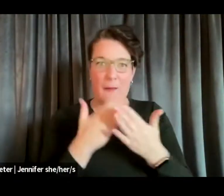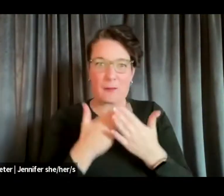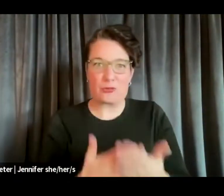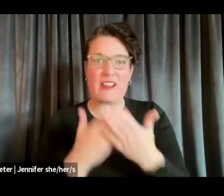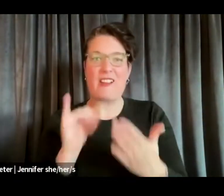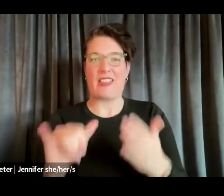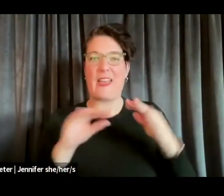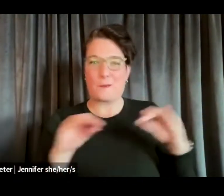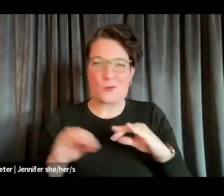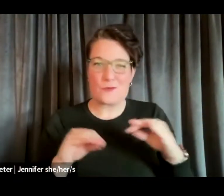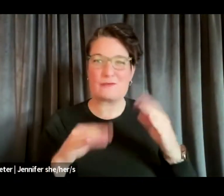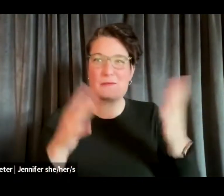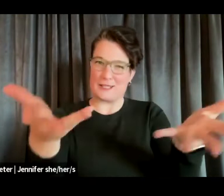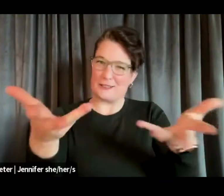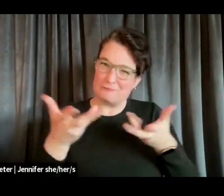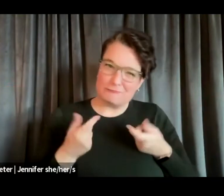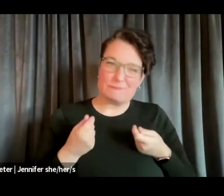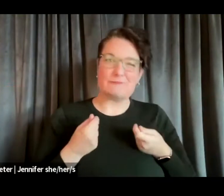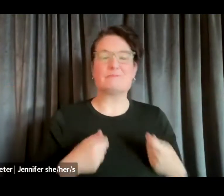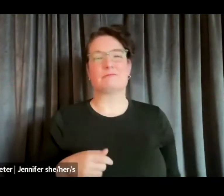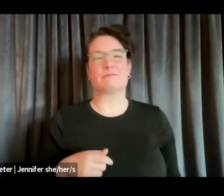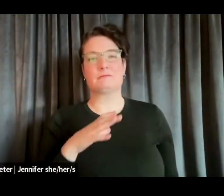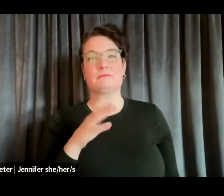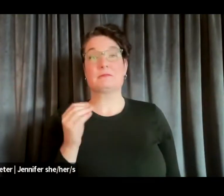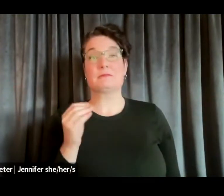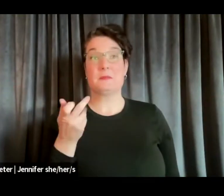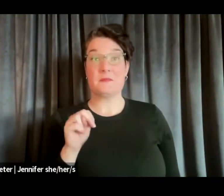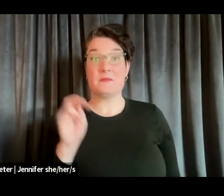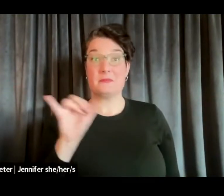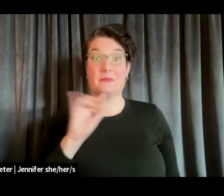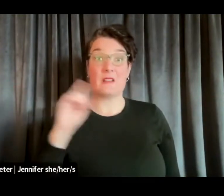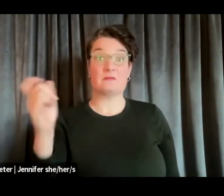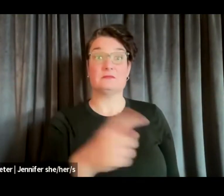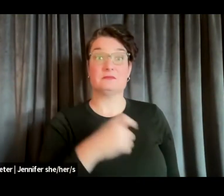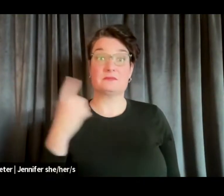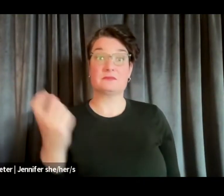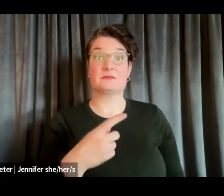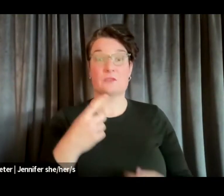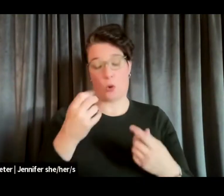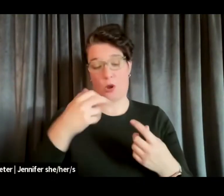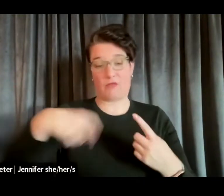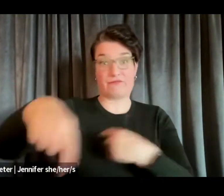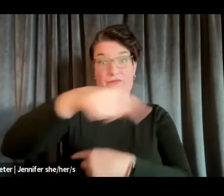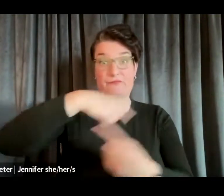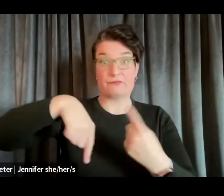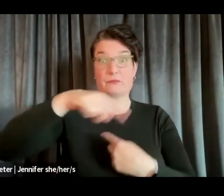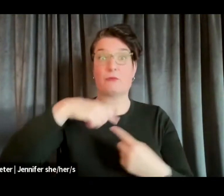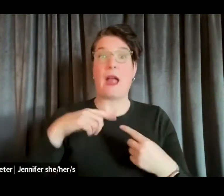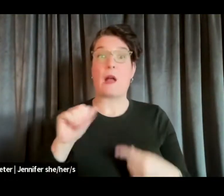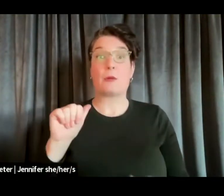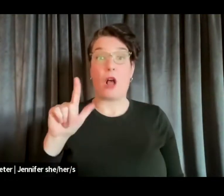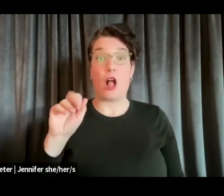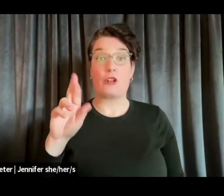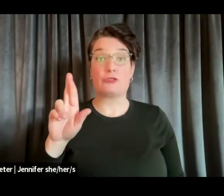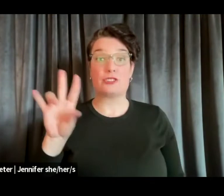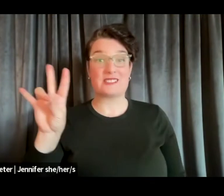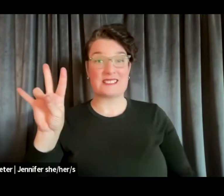and then going around the altar seven times with the Willow as well. Yeah.